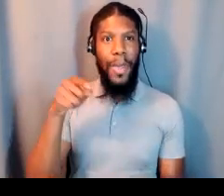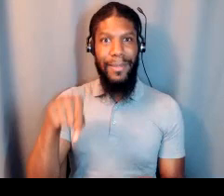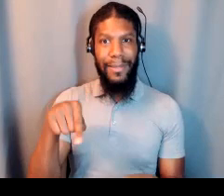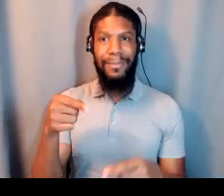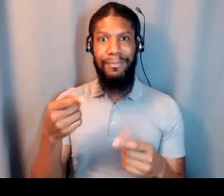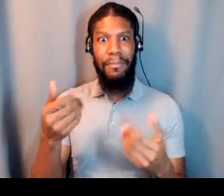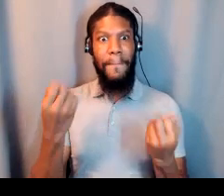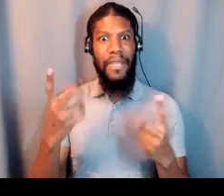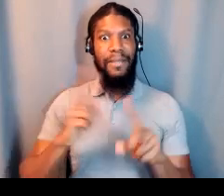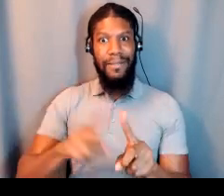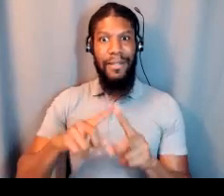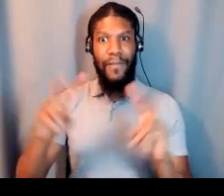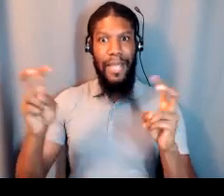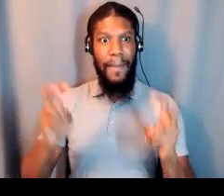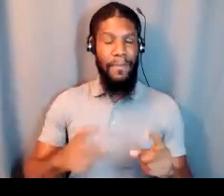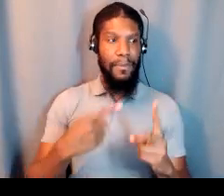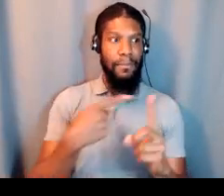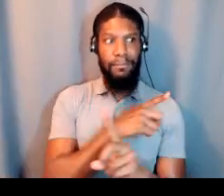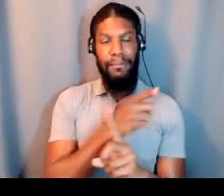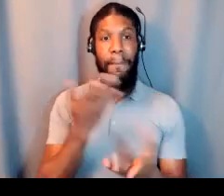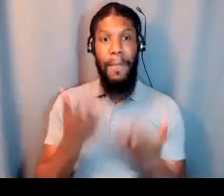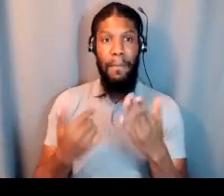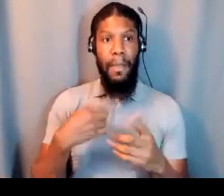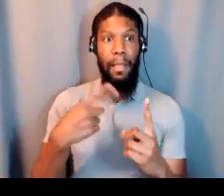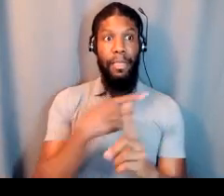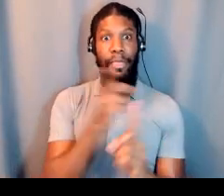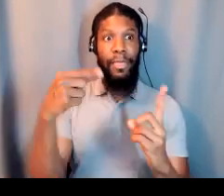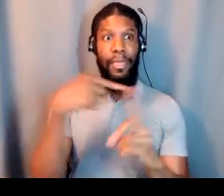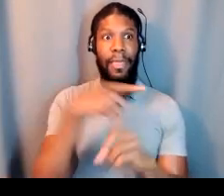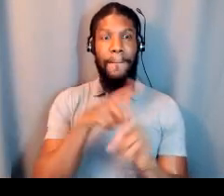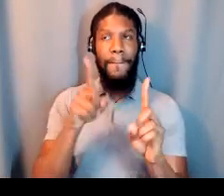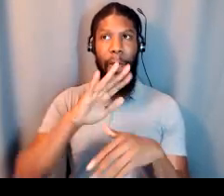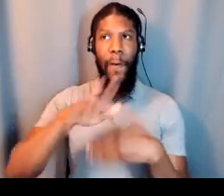But for me, all these ideas run together, and they all kind of touch on one another.